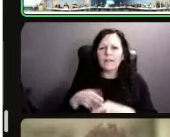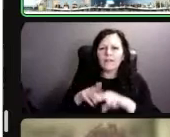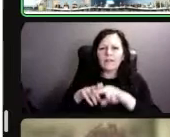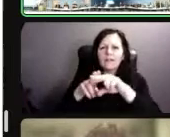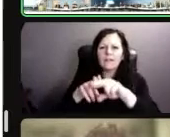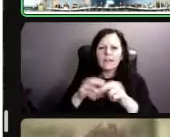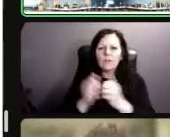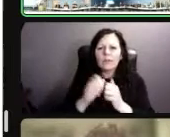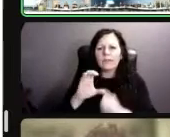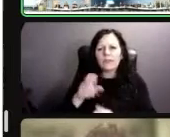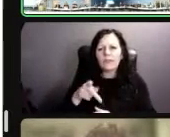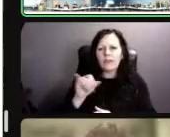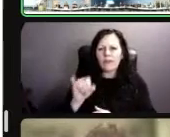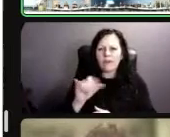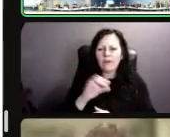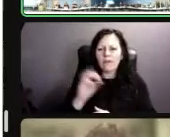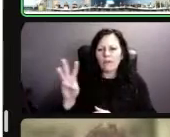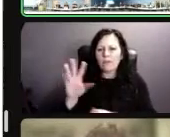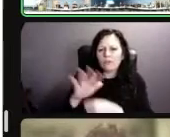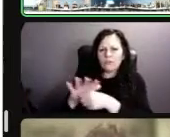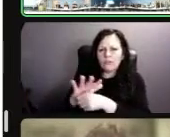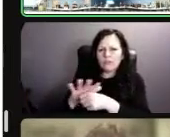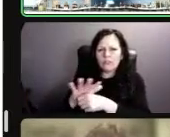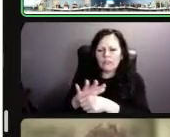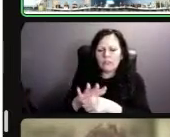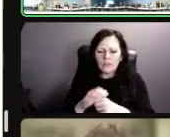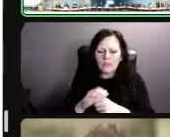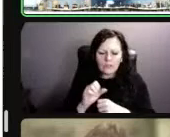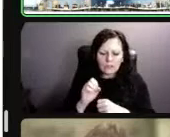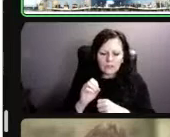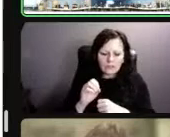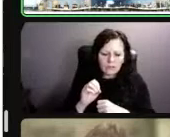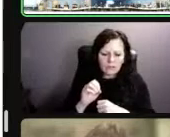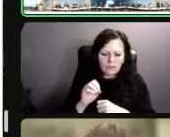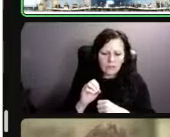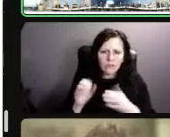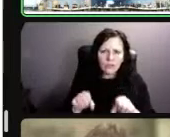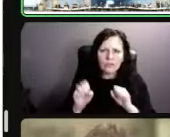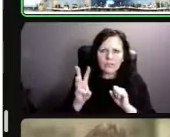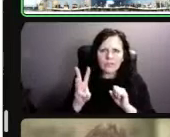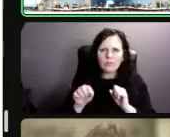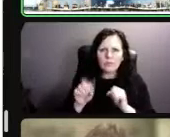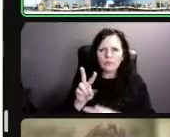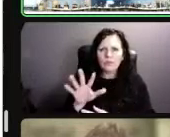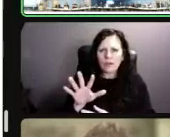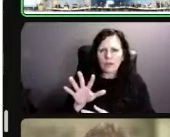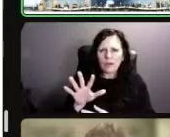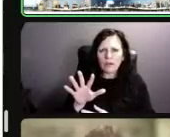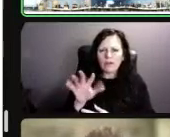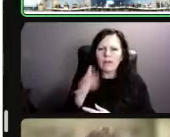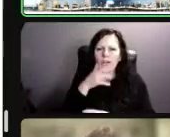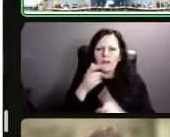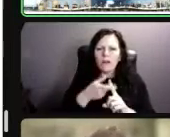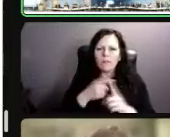SOMETHING LIKE RIGHT. GREAT YOU DO.